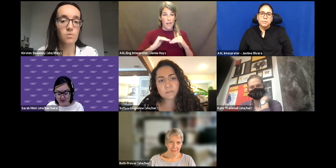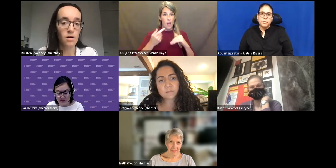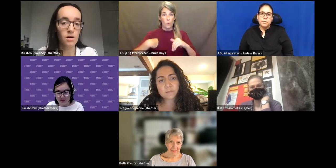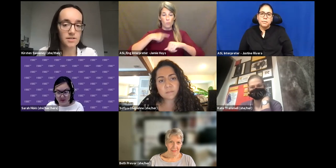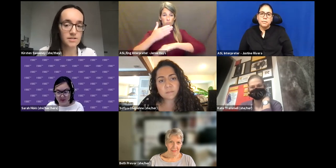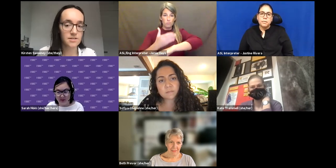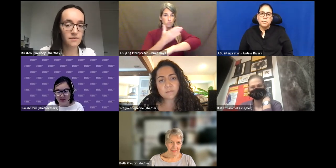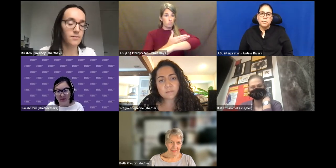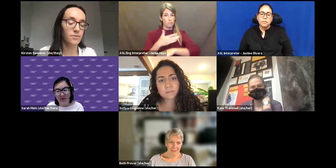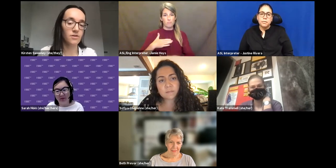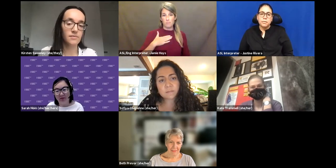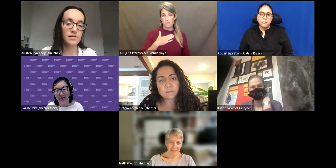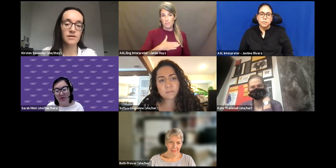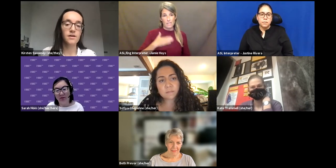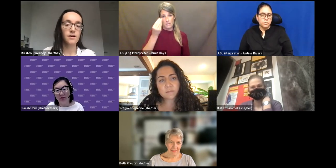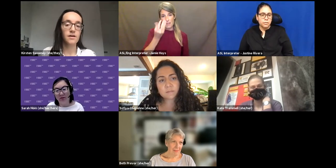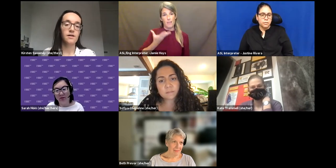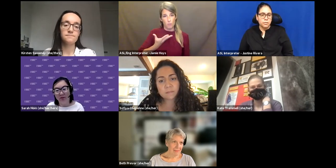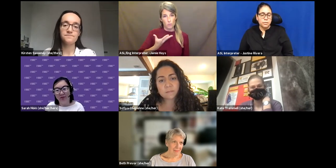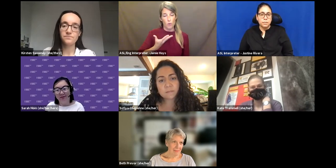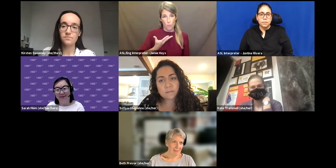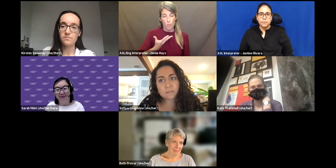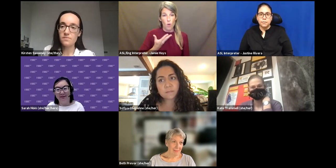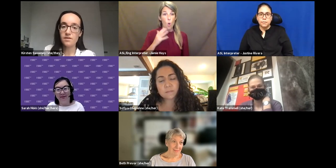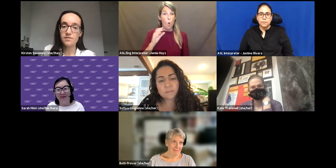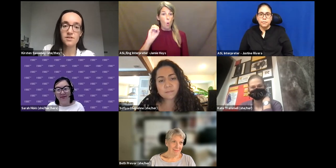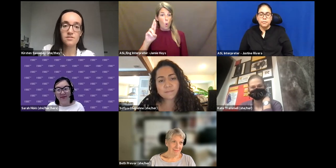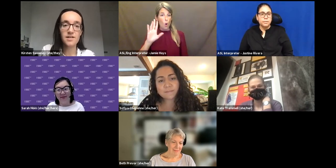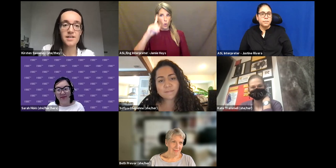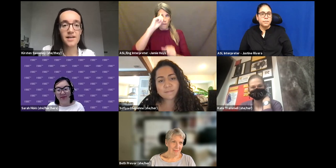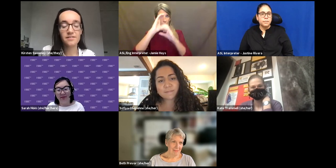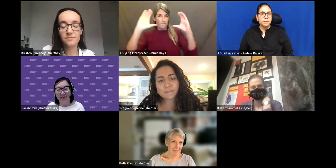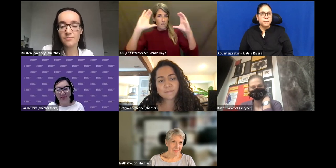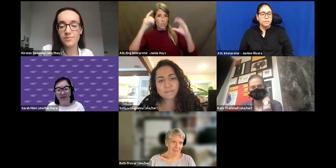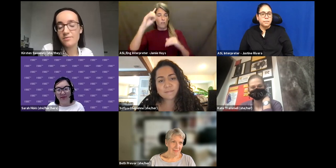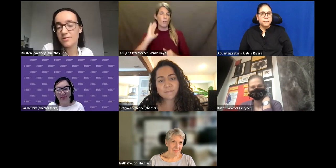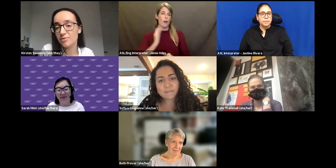you all want to see out of our programming. So again, we really